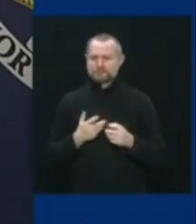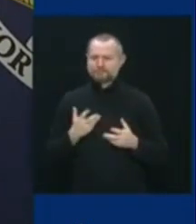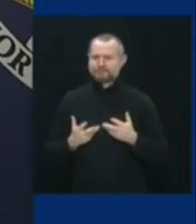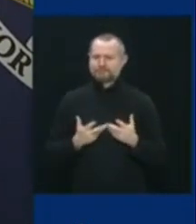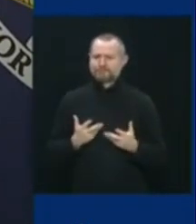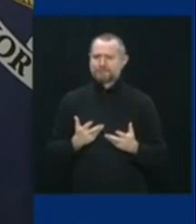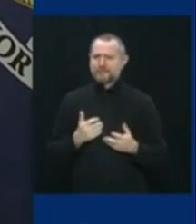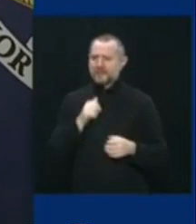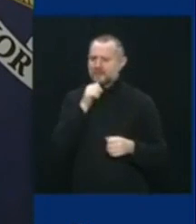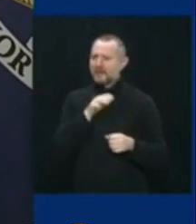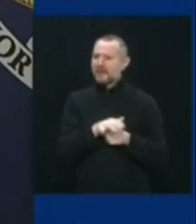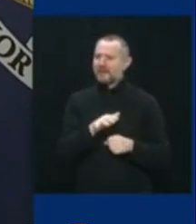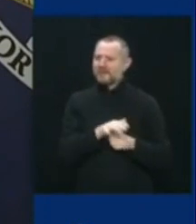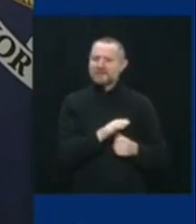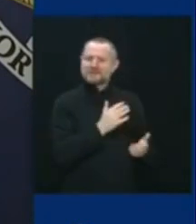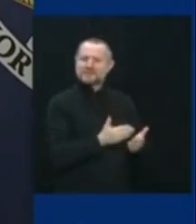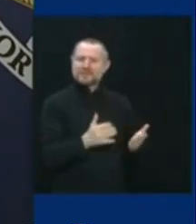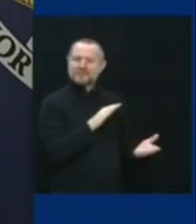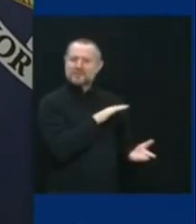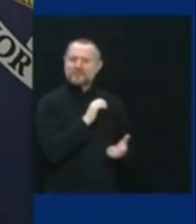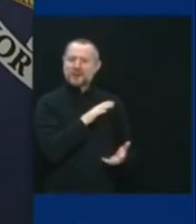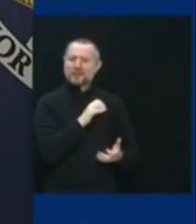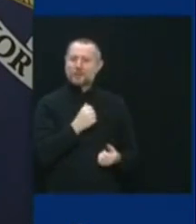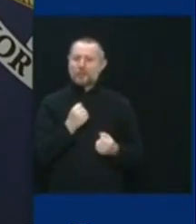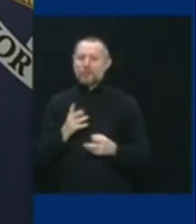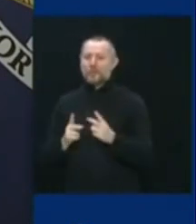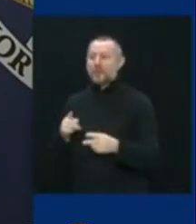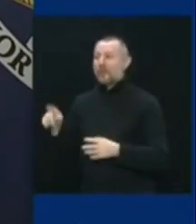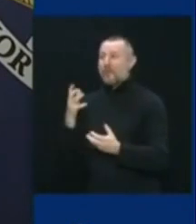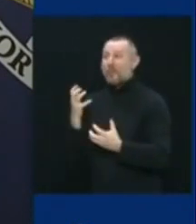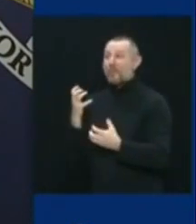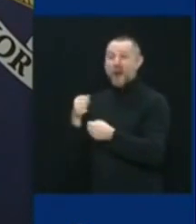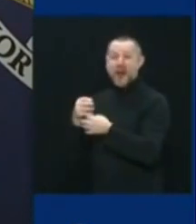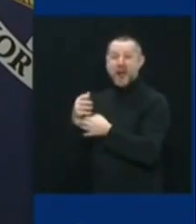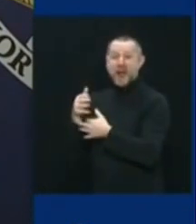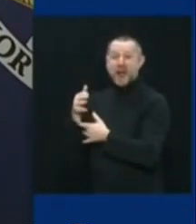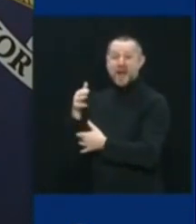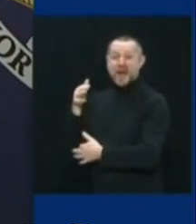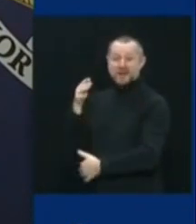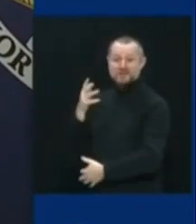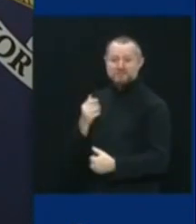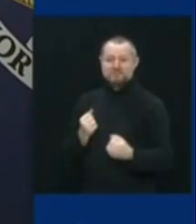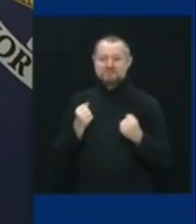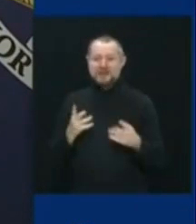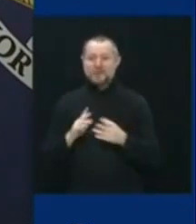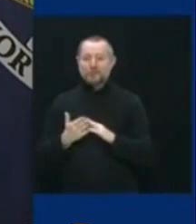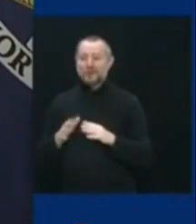EVERYBODY SHOULD GET THE VACCINE. IT'S A PRACTICAL PROBLEM OF SUPPLY AND DEMAND, YOU KNOW.